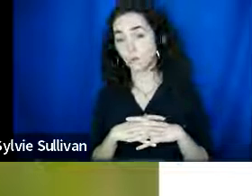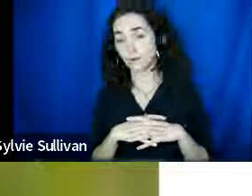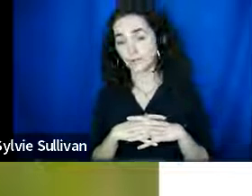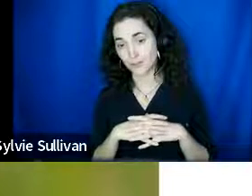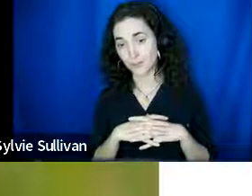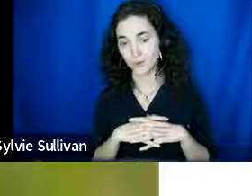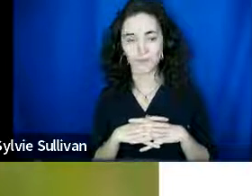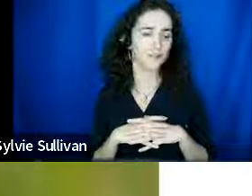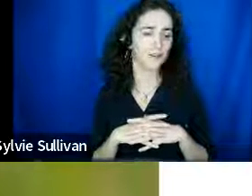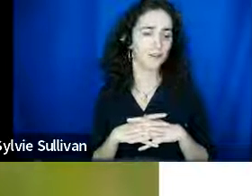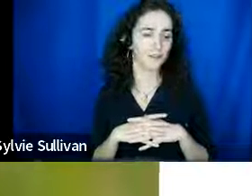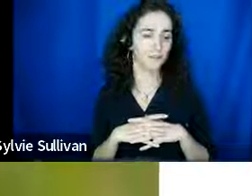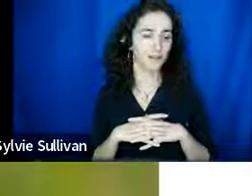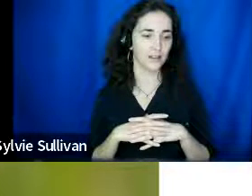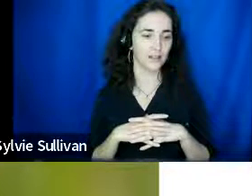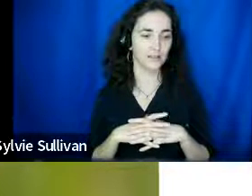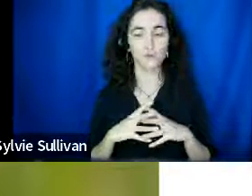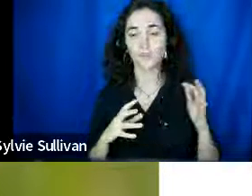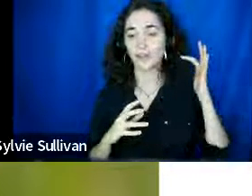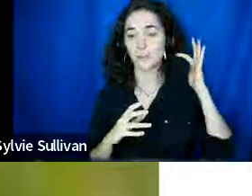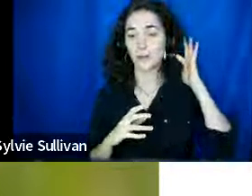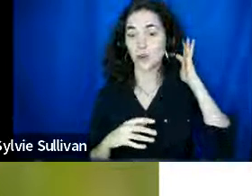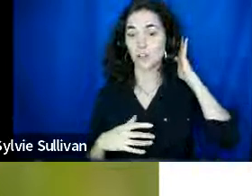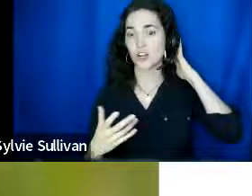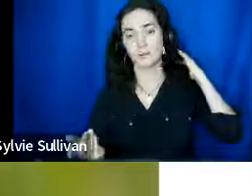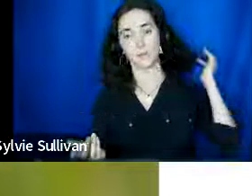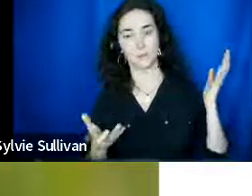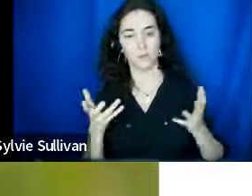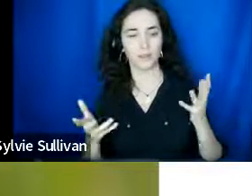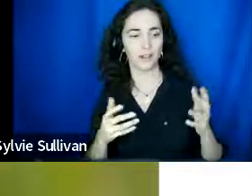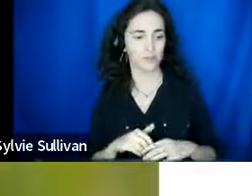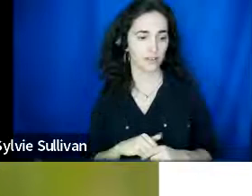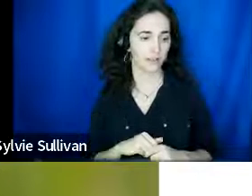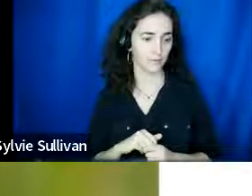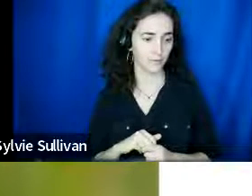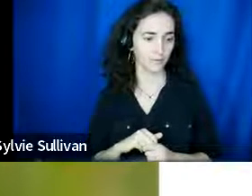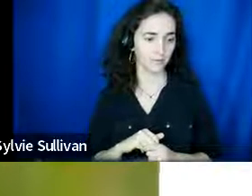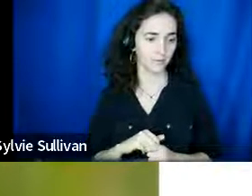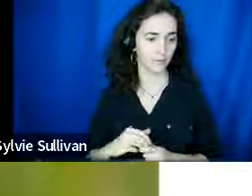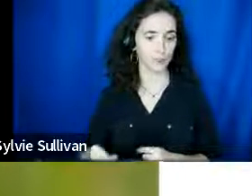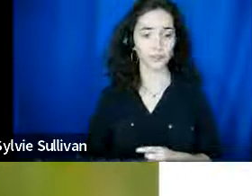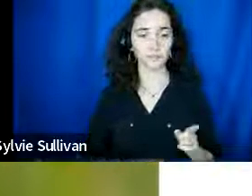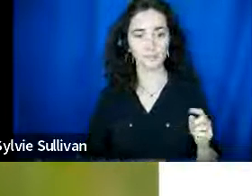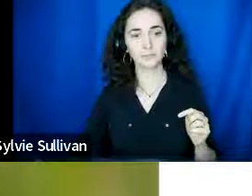Oh, that's a good point that's a good point if if you were thinking about a young child, maybe who doesn't know the language yet.